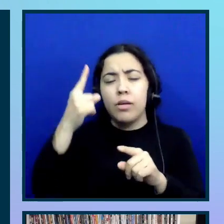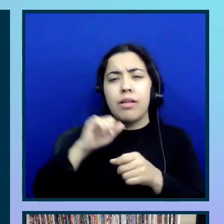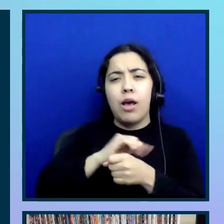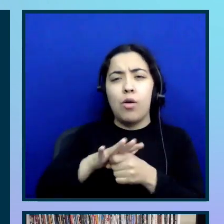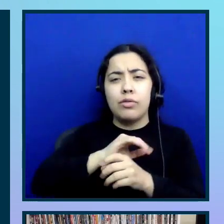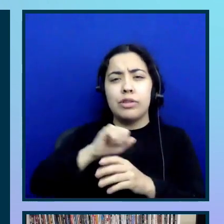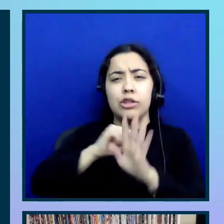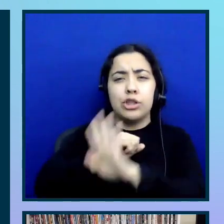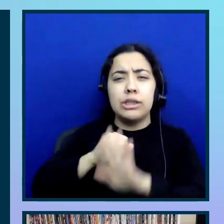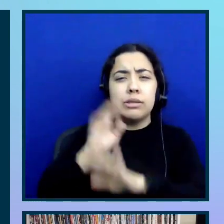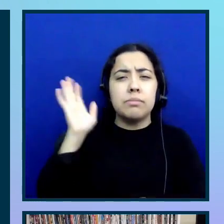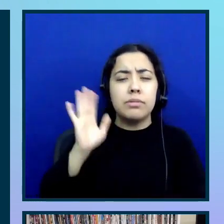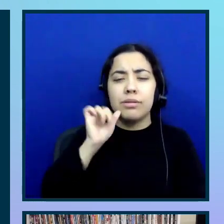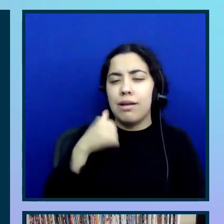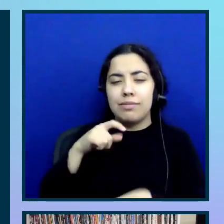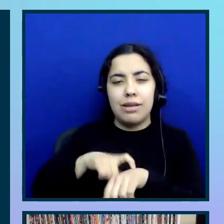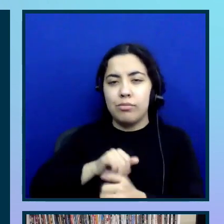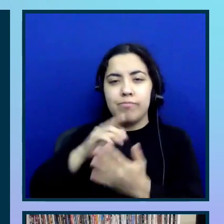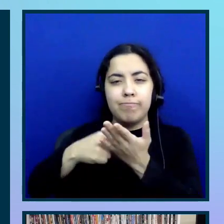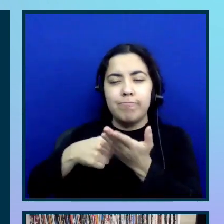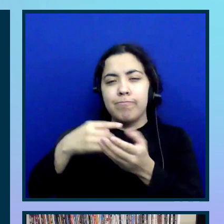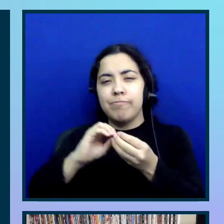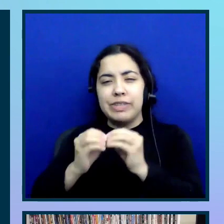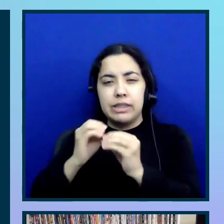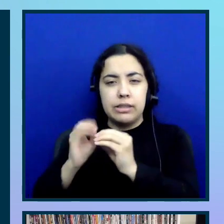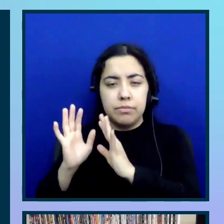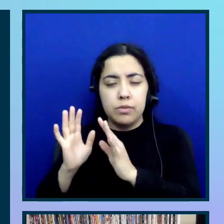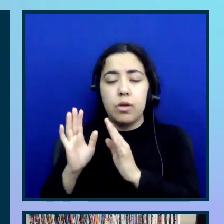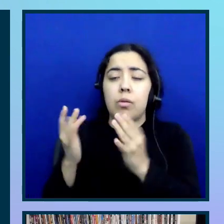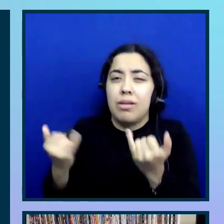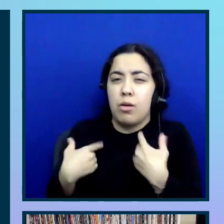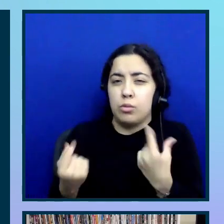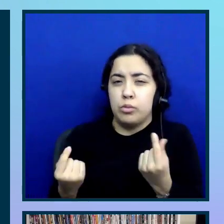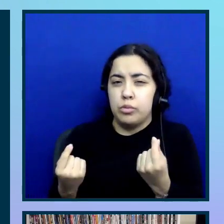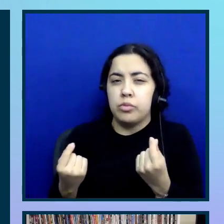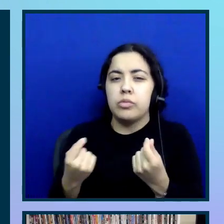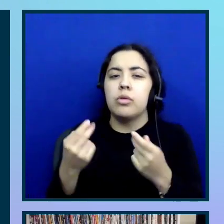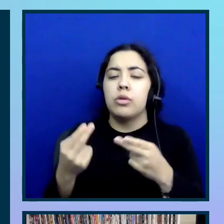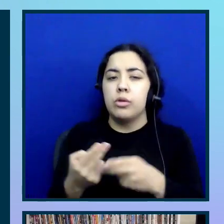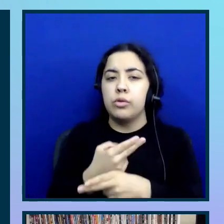didn't have time to address this. So instead, what we can do is take a look at what the COVID Alert app does.